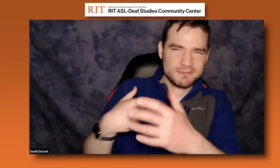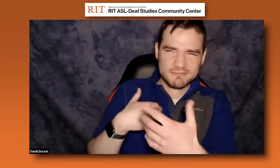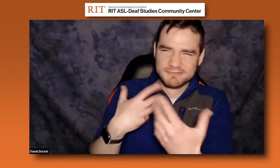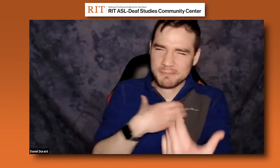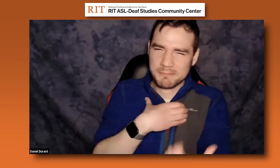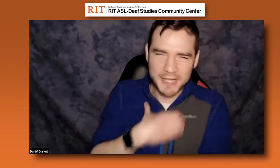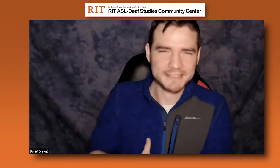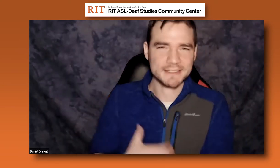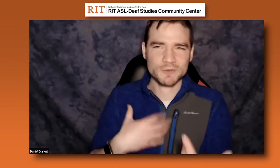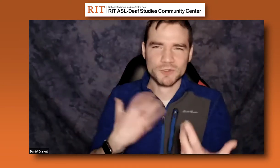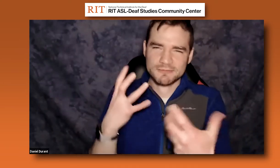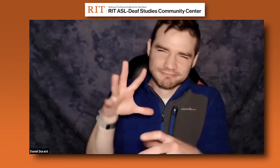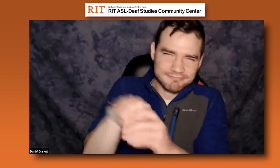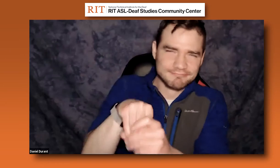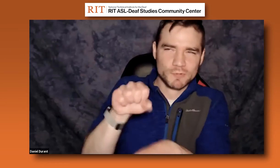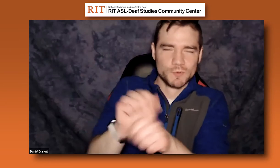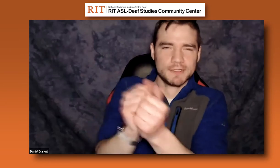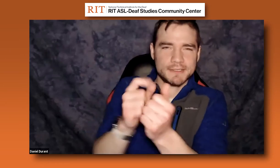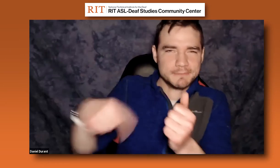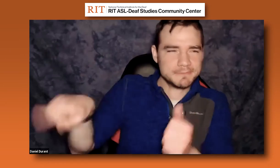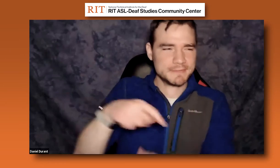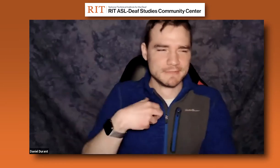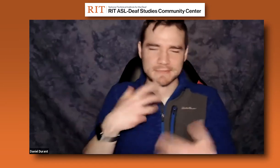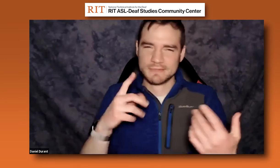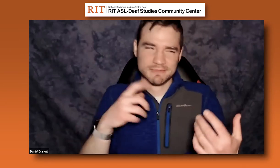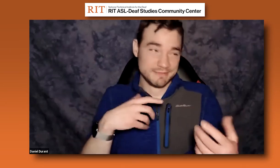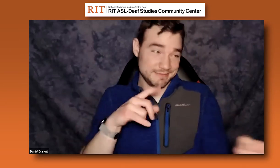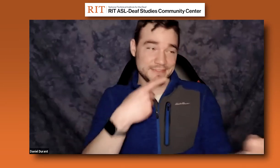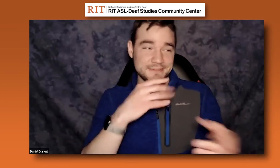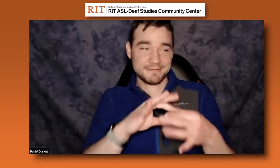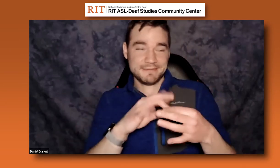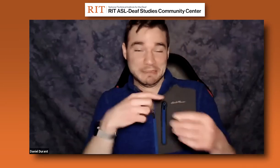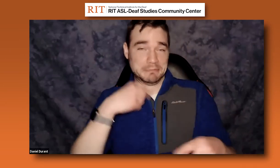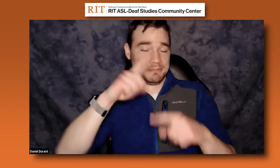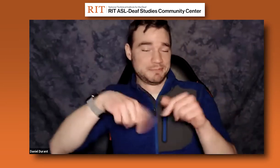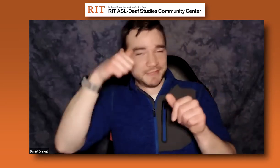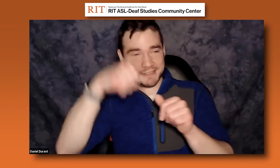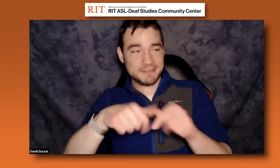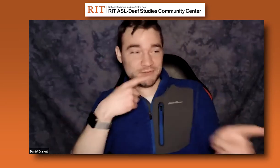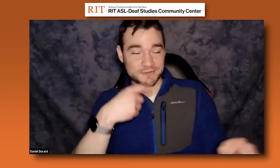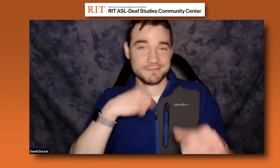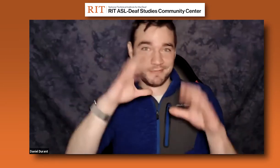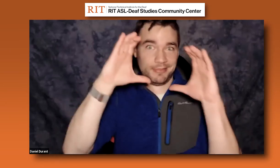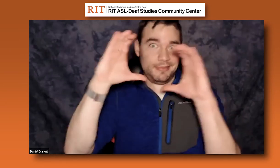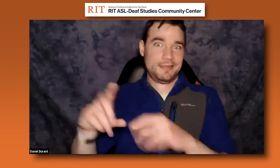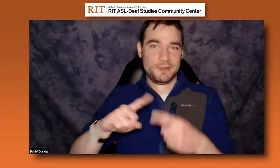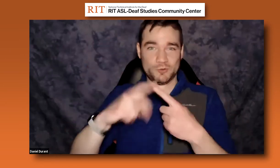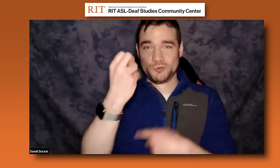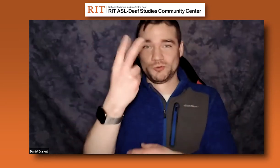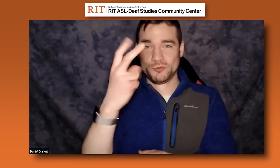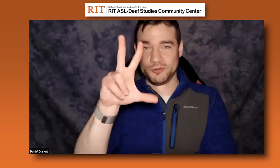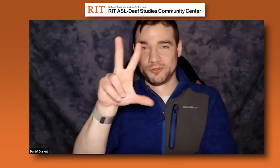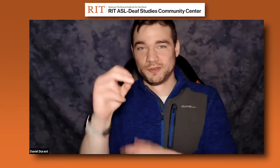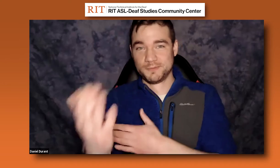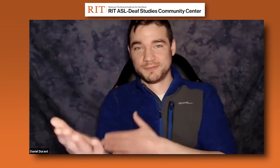I wanted to show them that I was passionate and wanted to be a part of them. I remember I stayed up, I guess, till 12:30